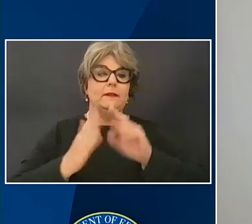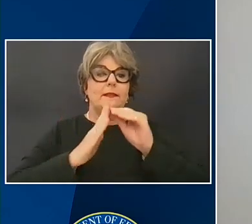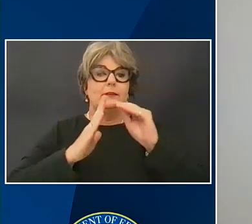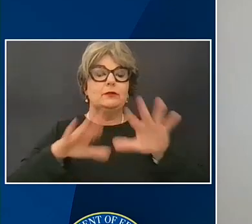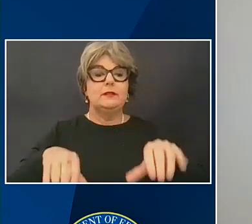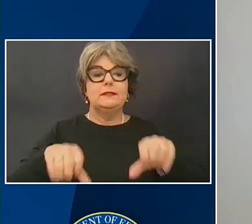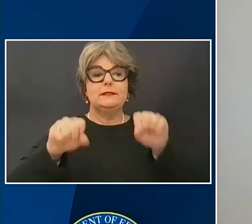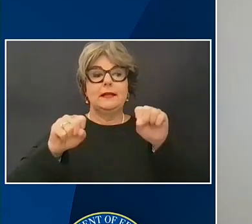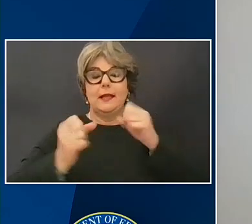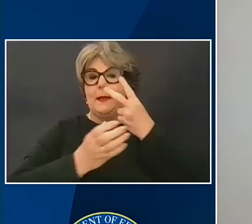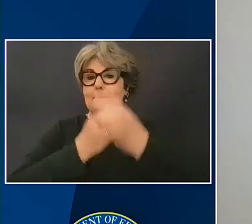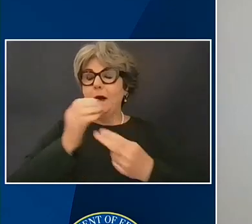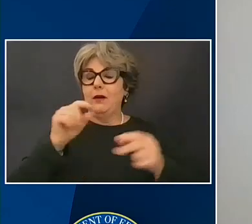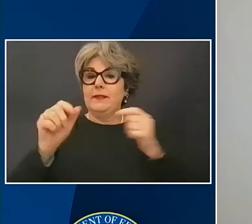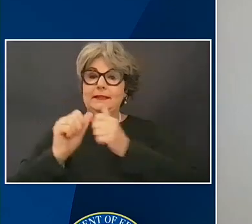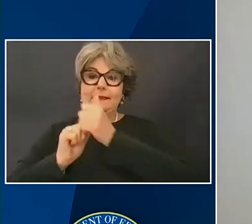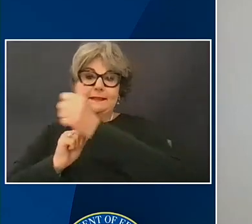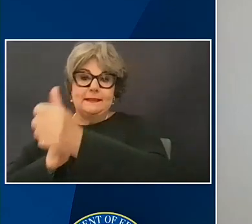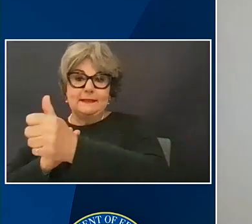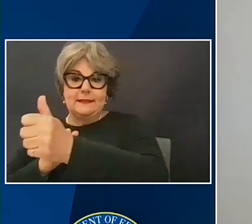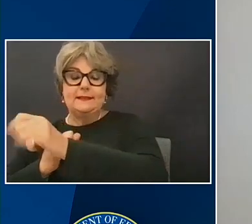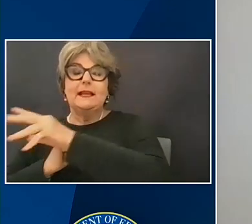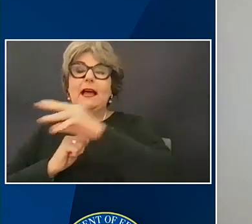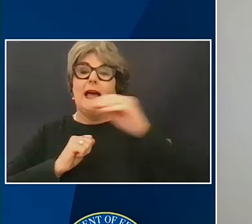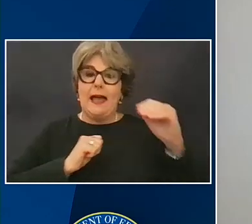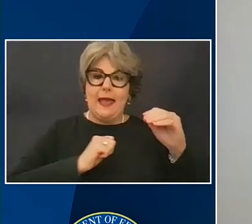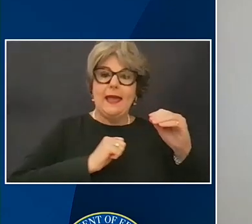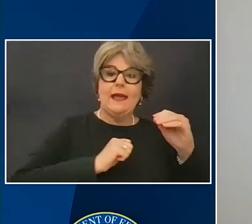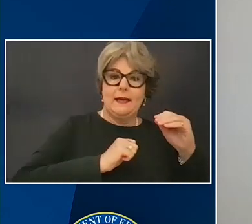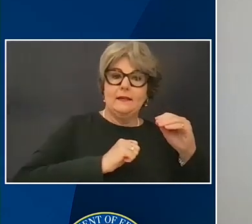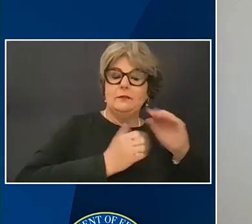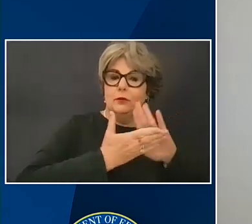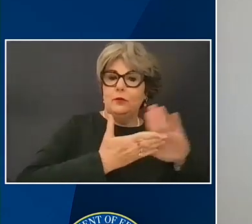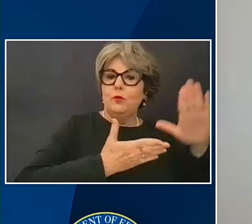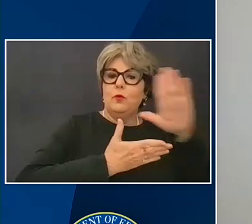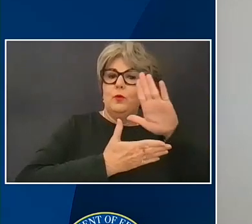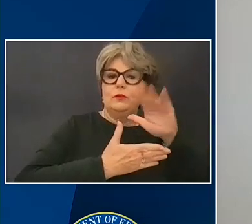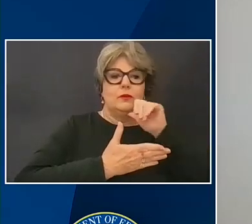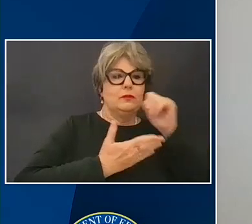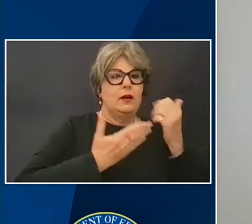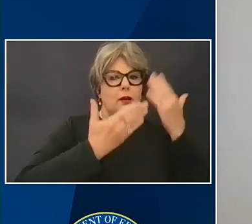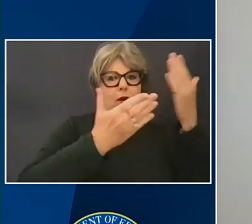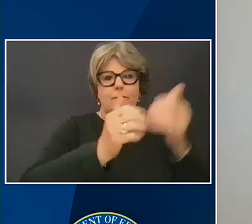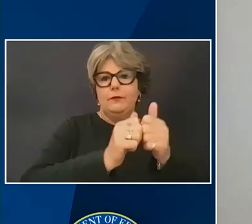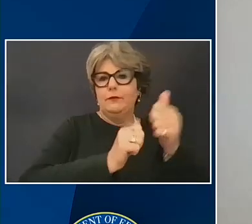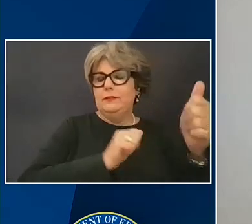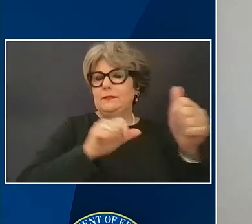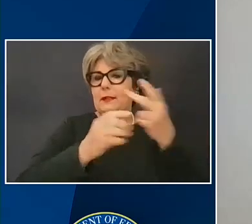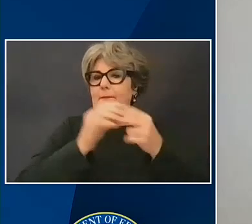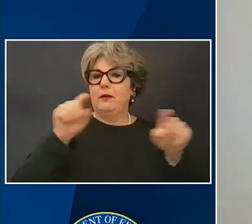both distance education courses and courses that are not offered through distance education and do not otherwise